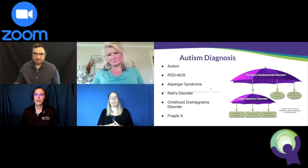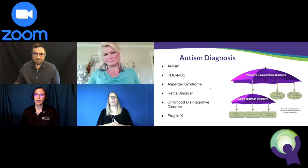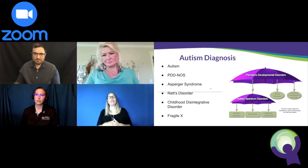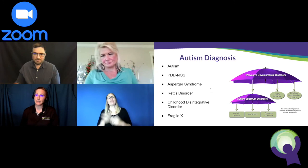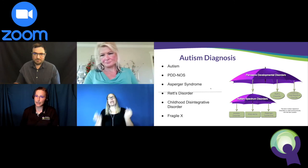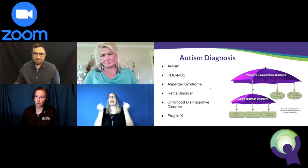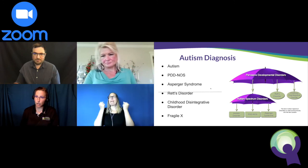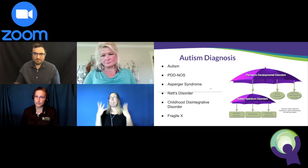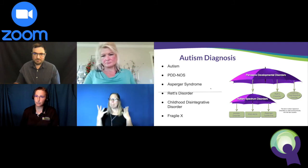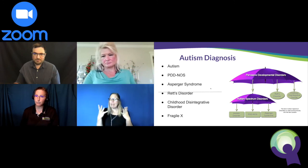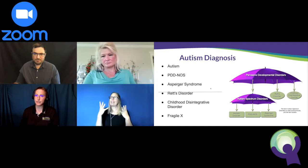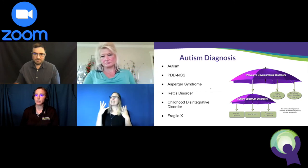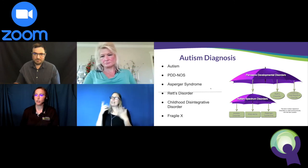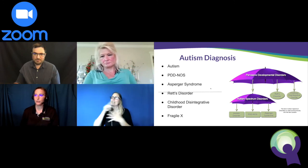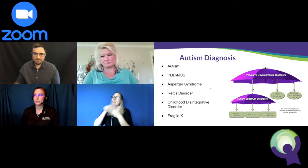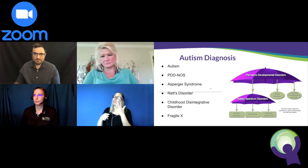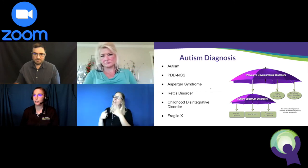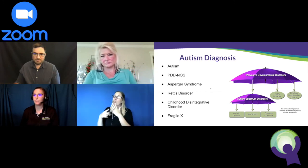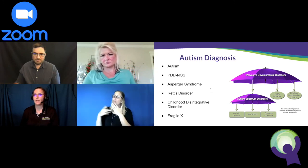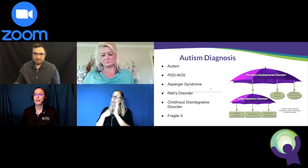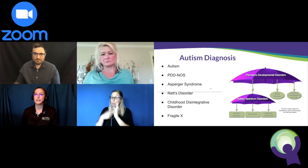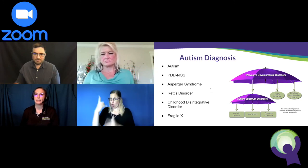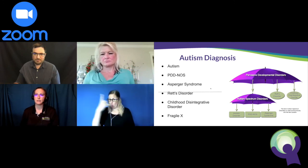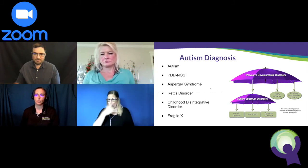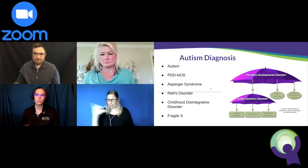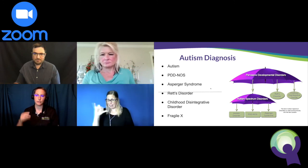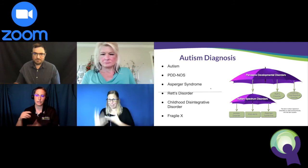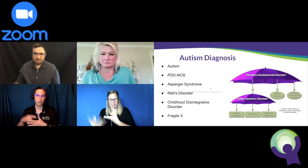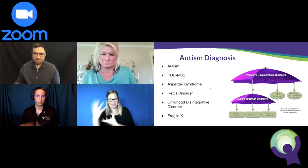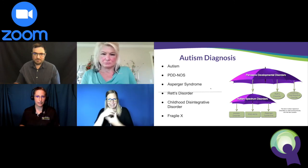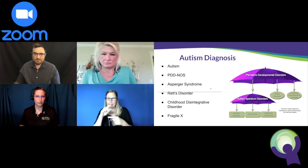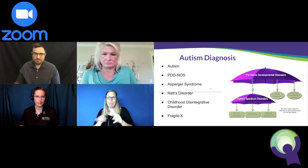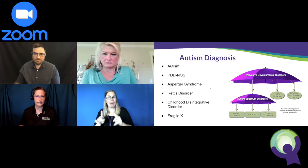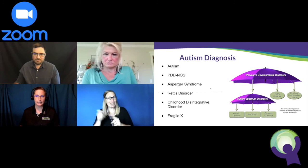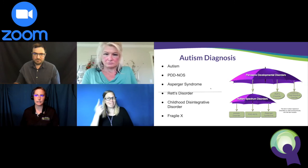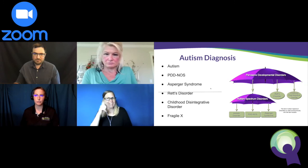that are not autism but they look very similiar and those are the other three that are listed on here which is